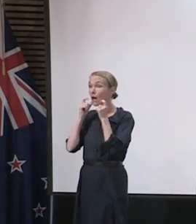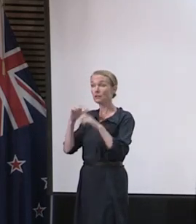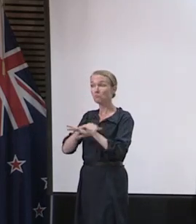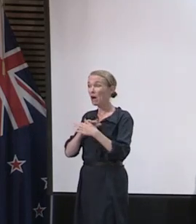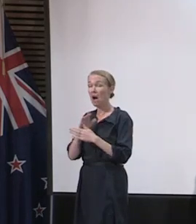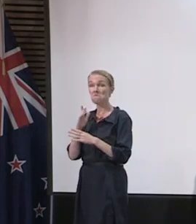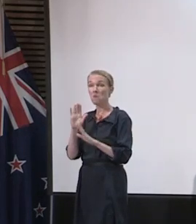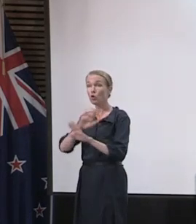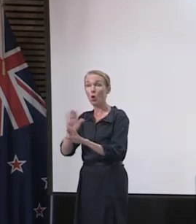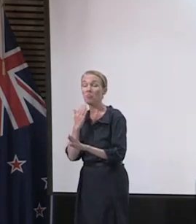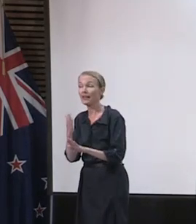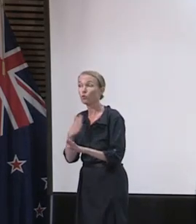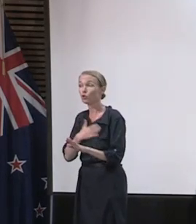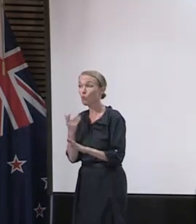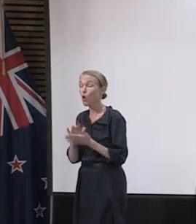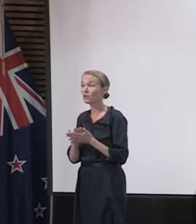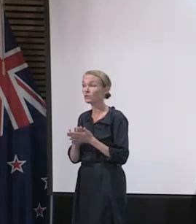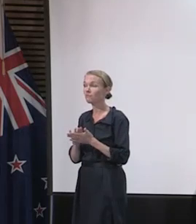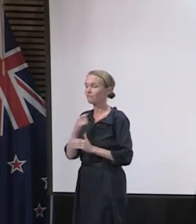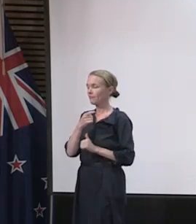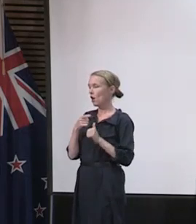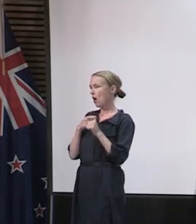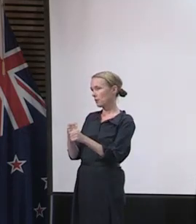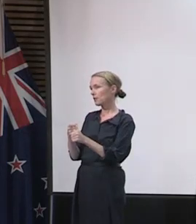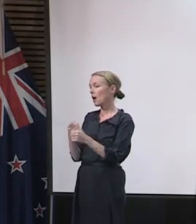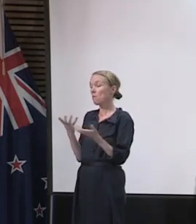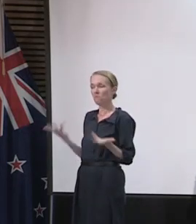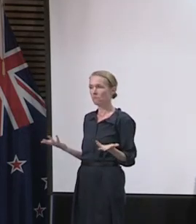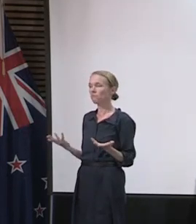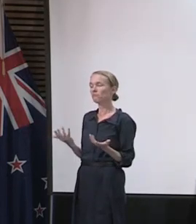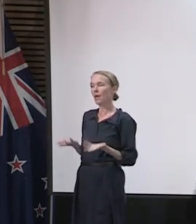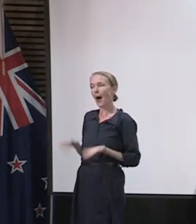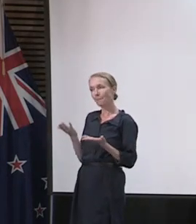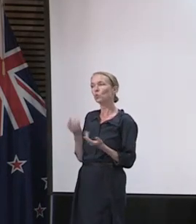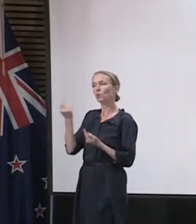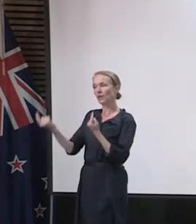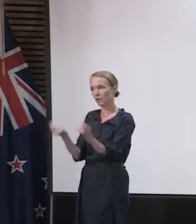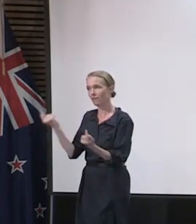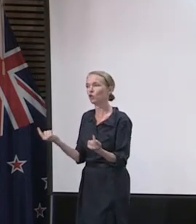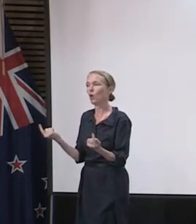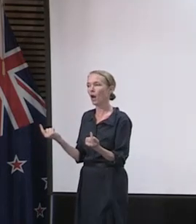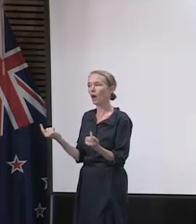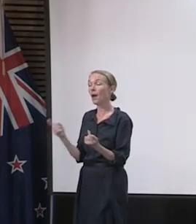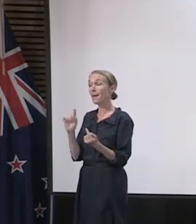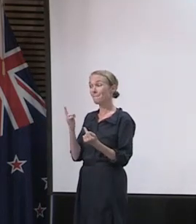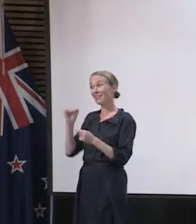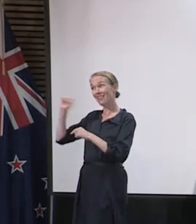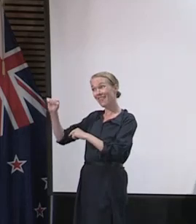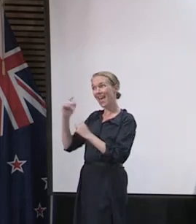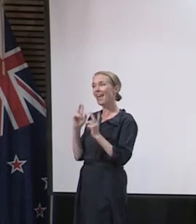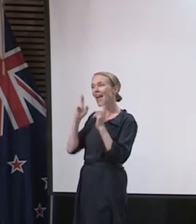can. Our advice is they can. It is optional. But their advice from their association